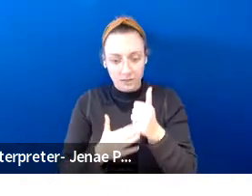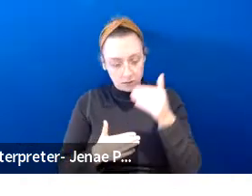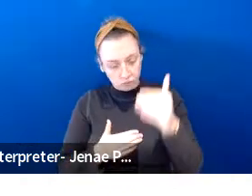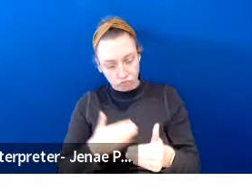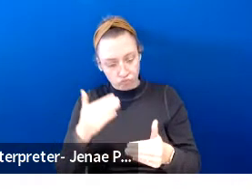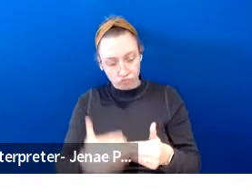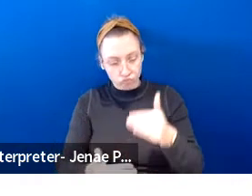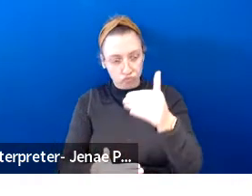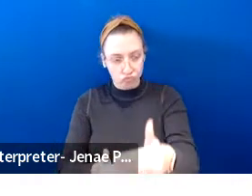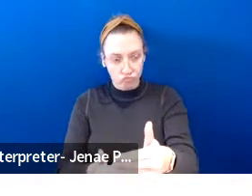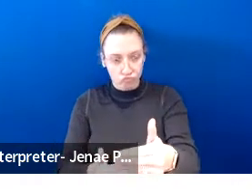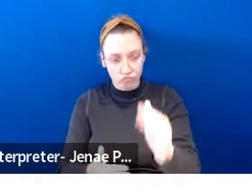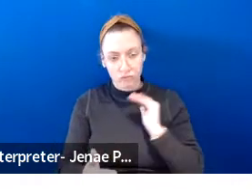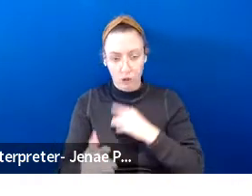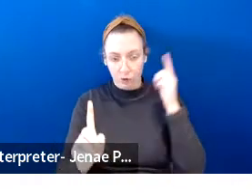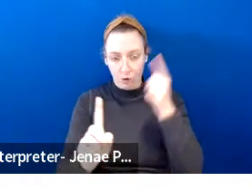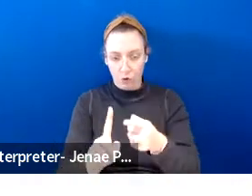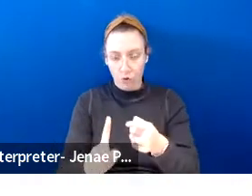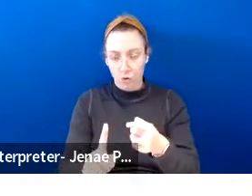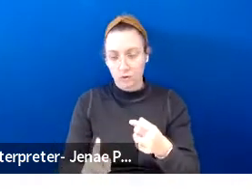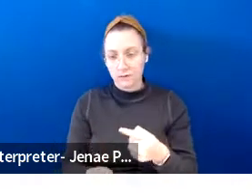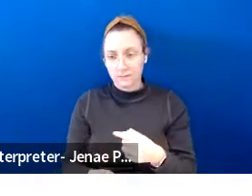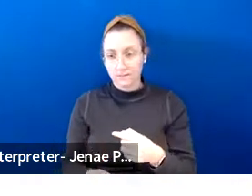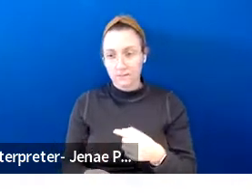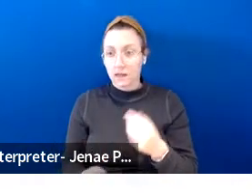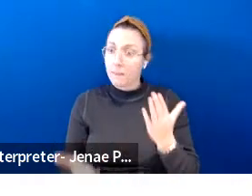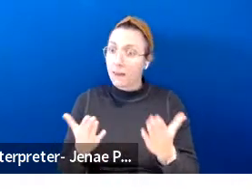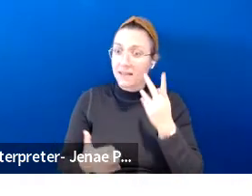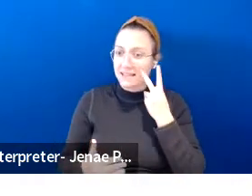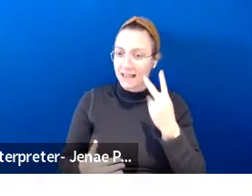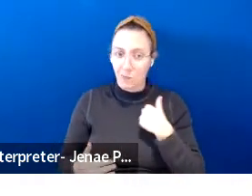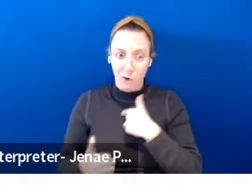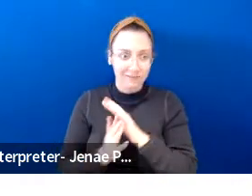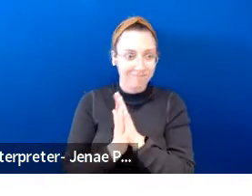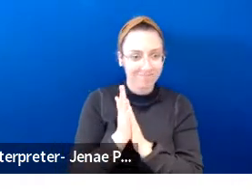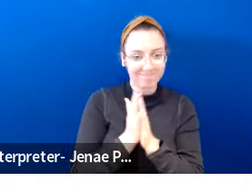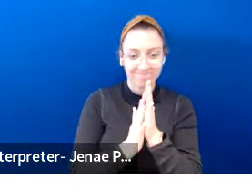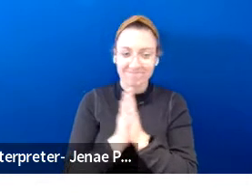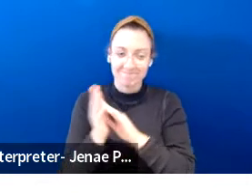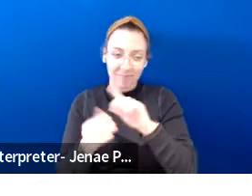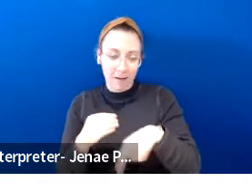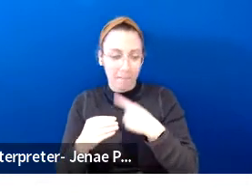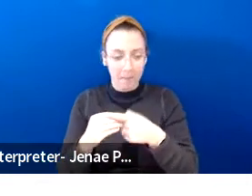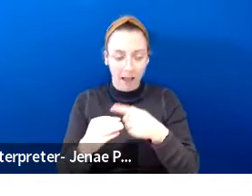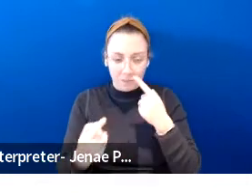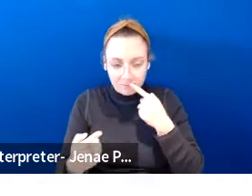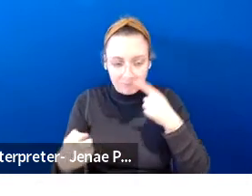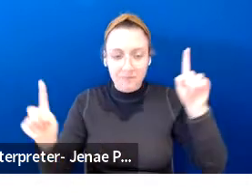So you might see that and we're really energized about accomplishing our goals or we're really passionate